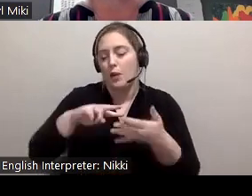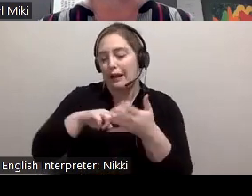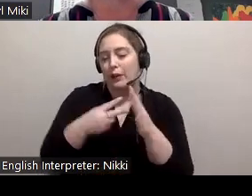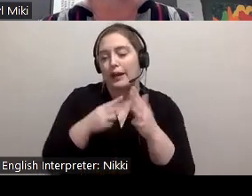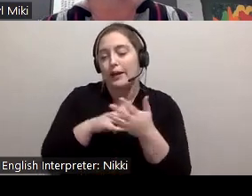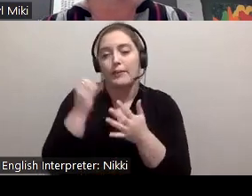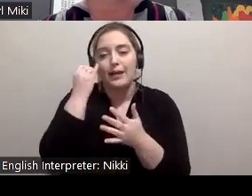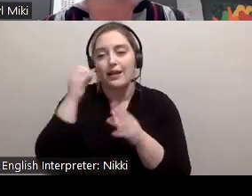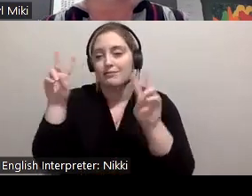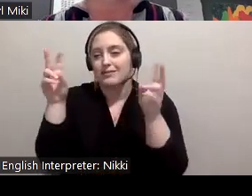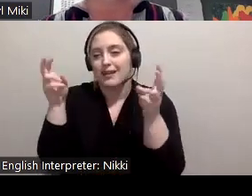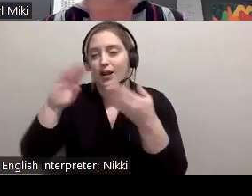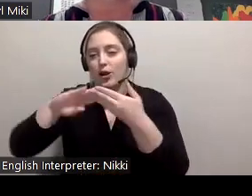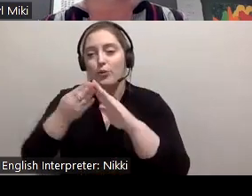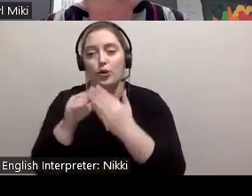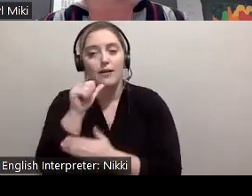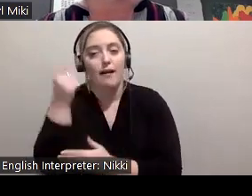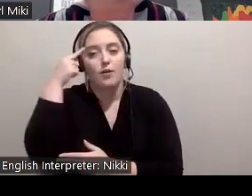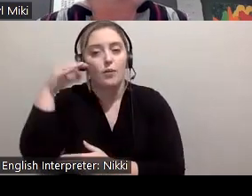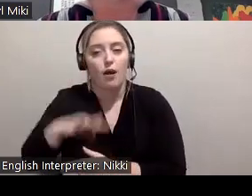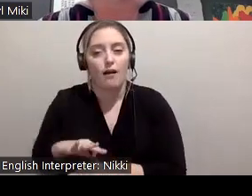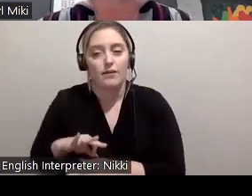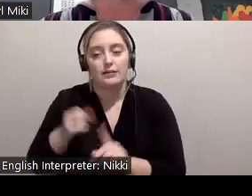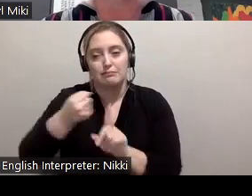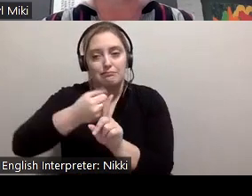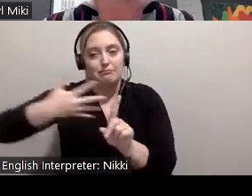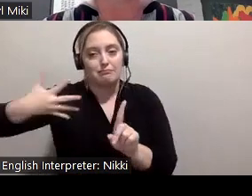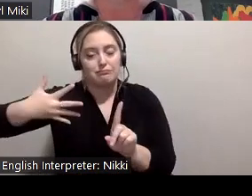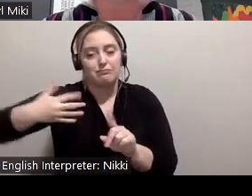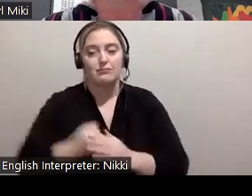for profit is that essentially in this case we're looking for